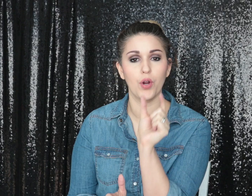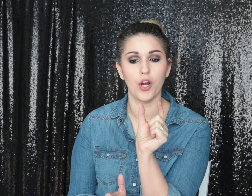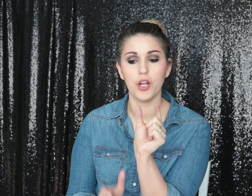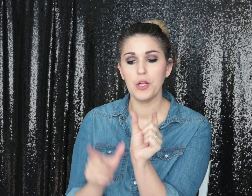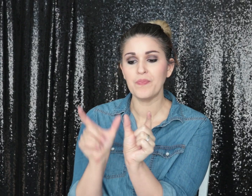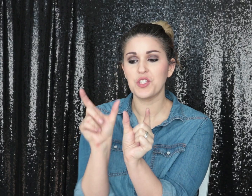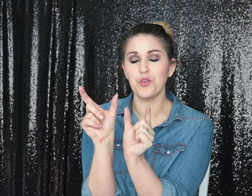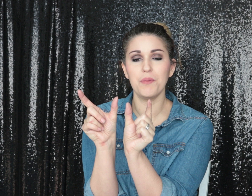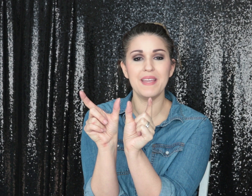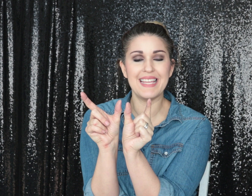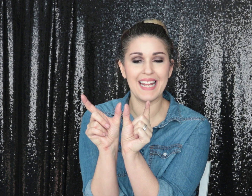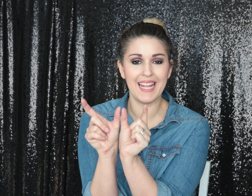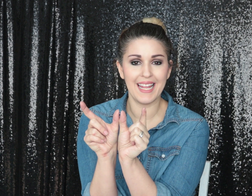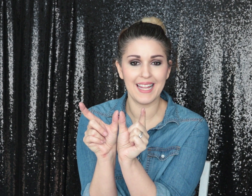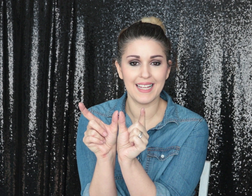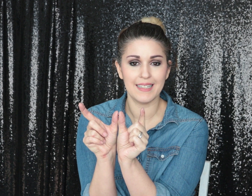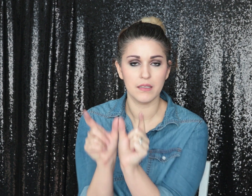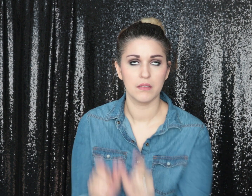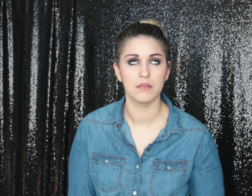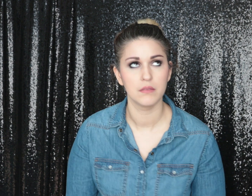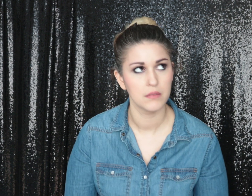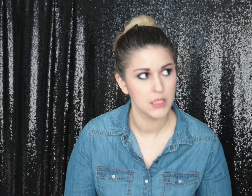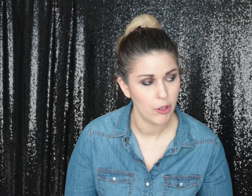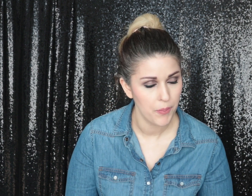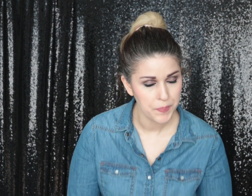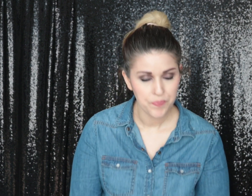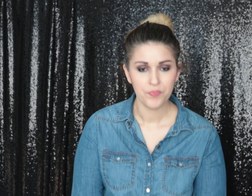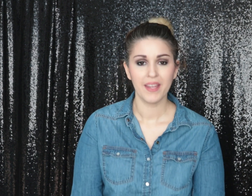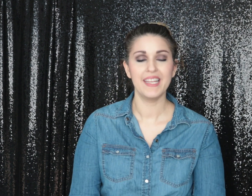word to the beginning now.